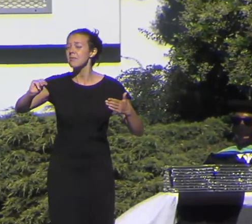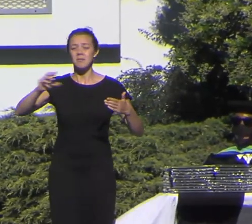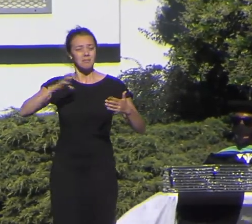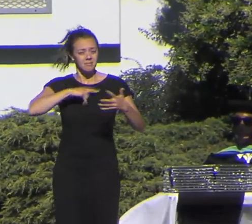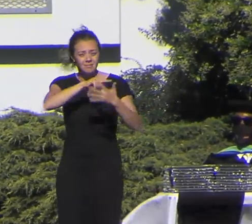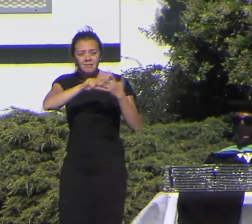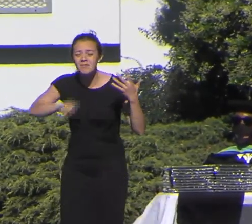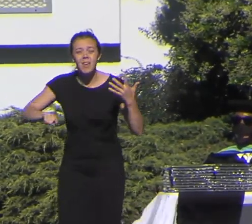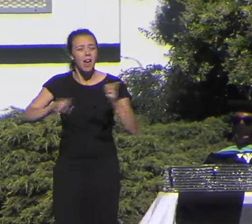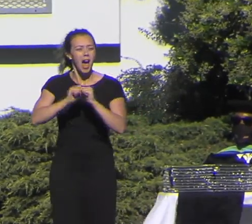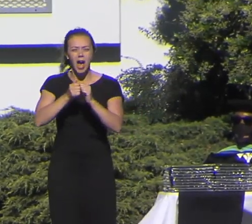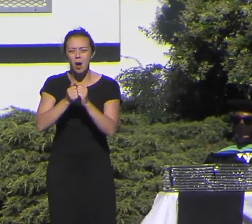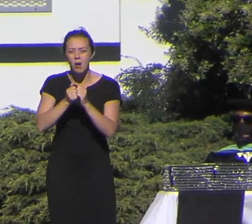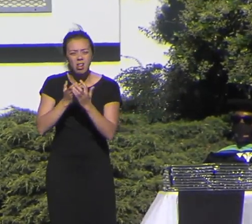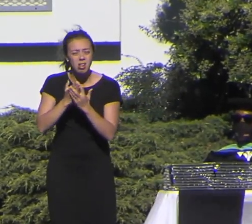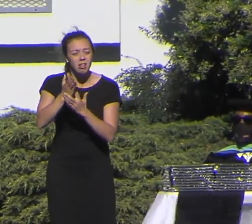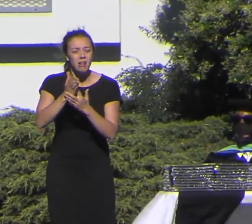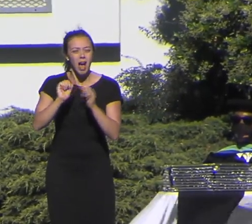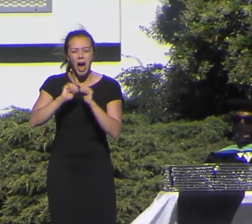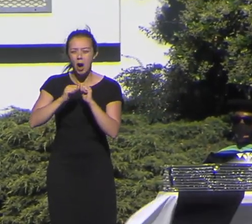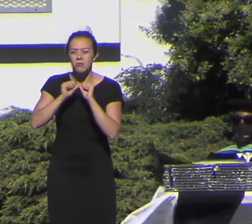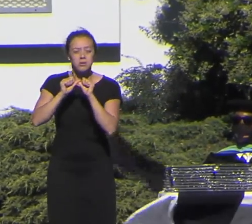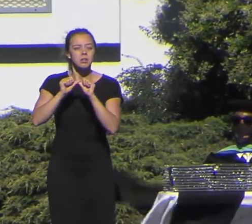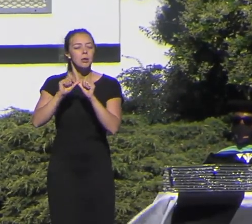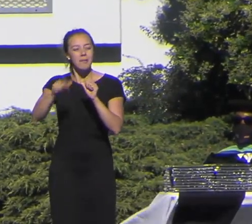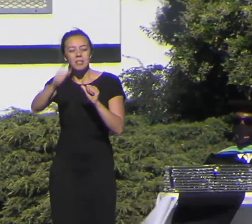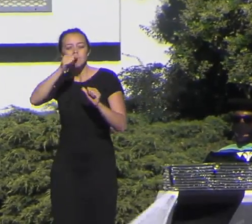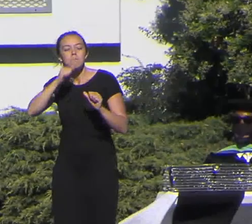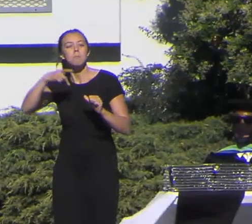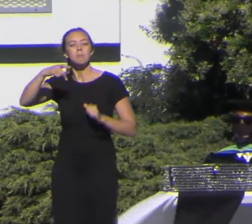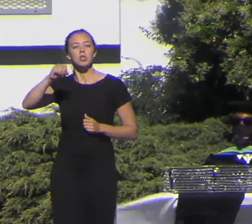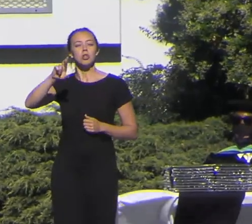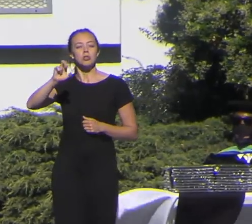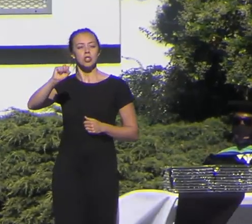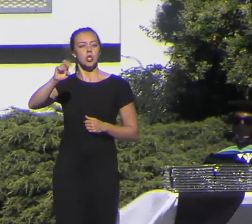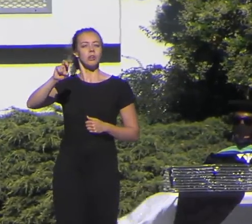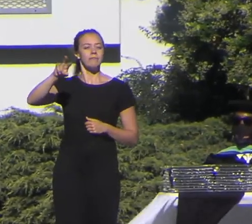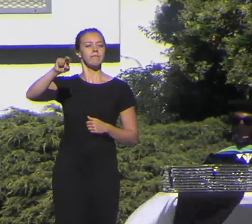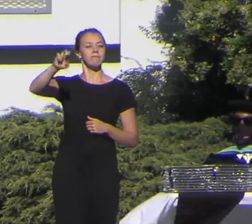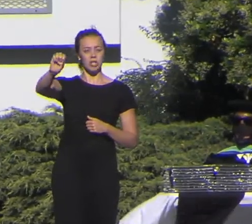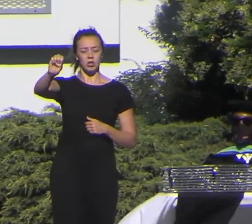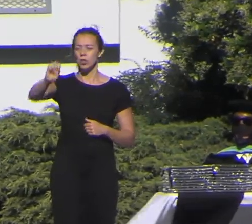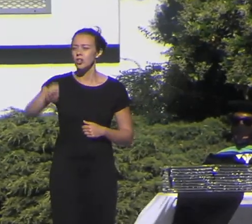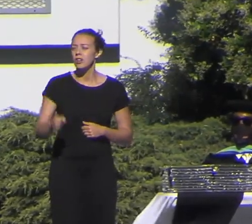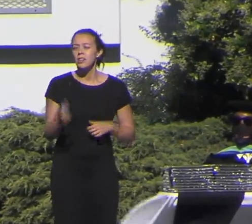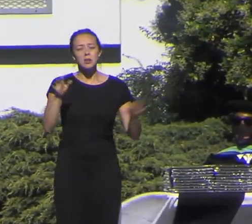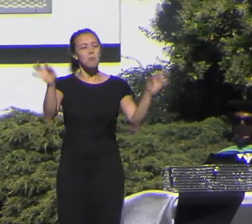is that they are a journey not a destination. Staying focused on your goals and fighting through